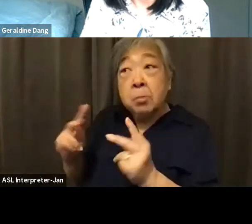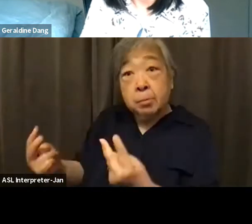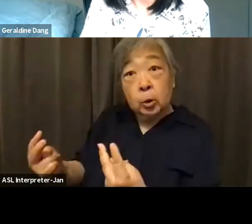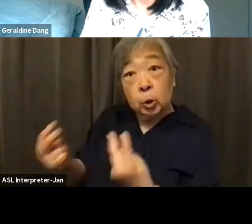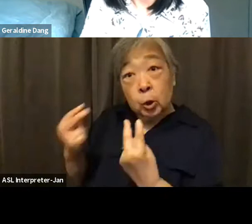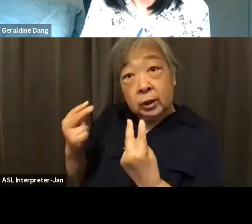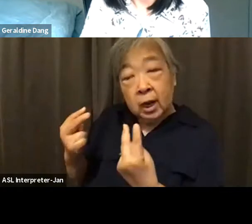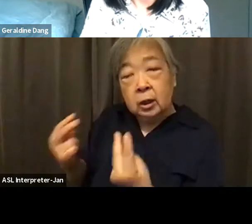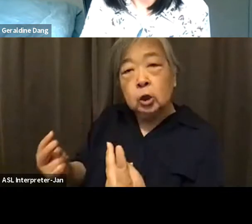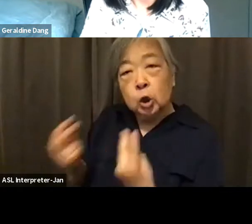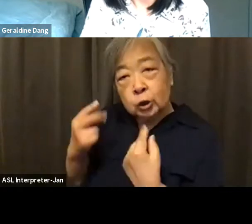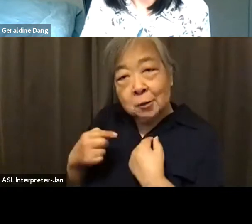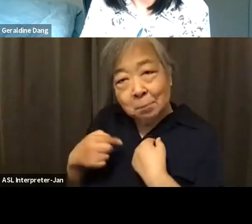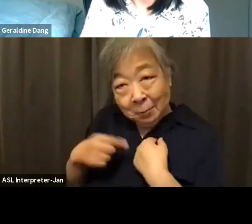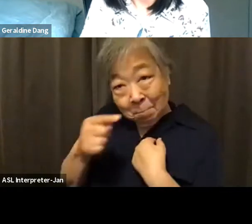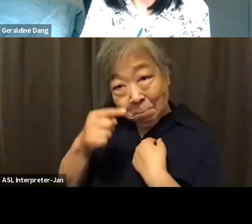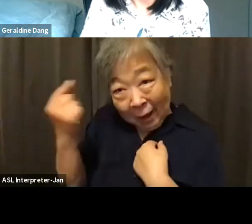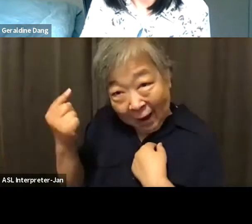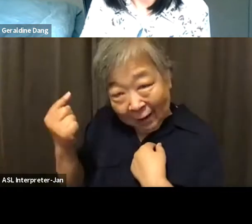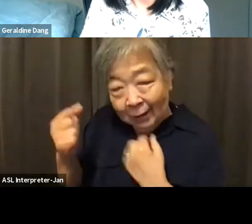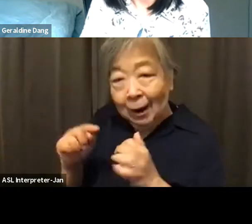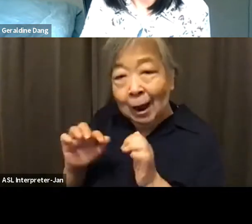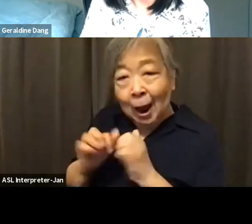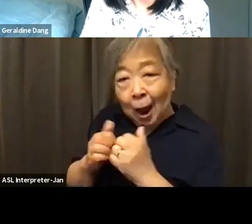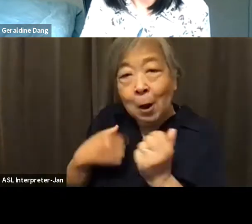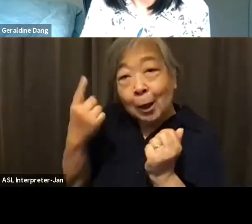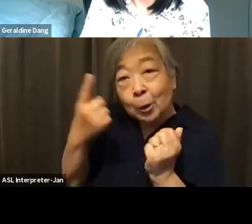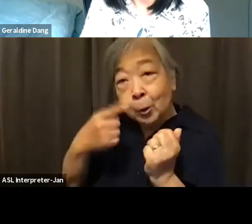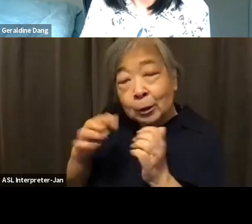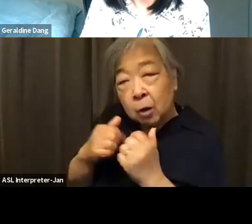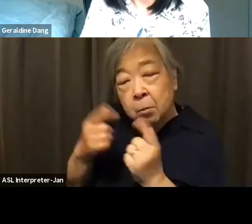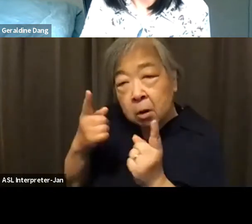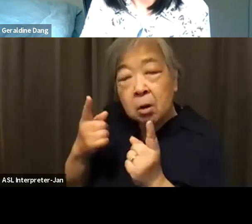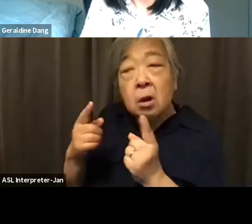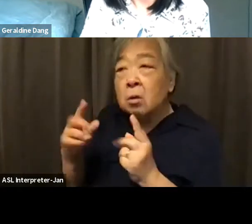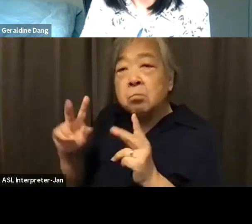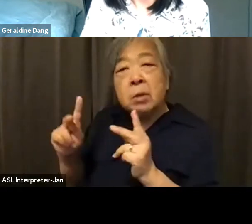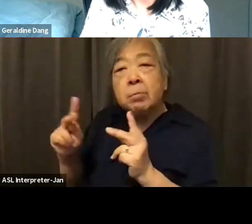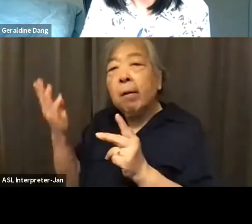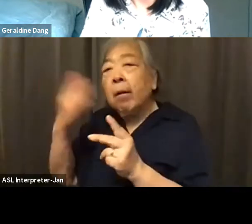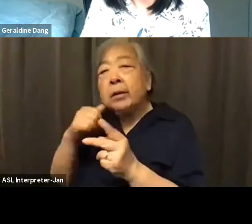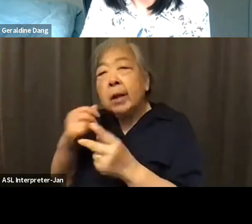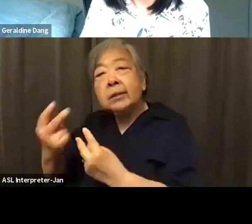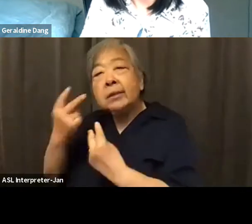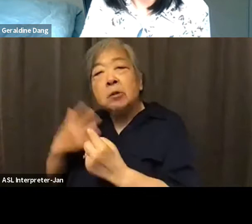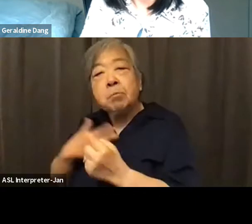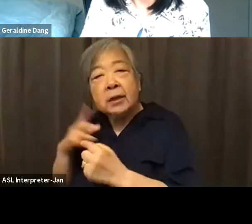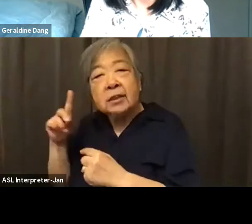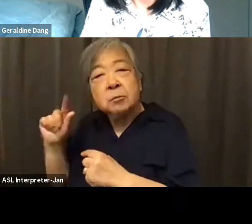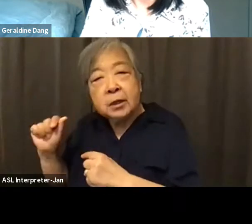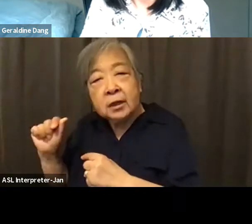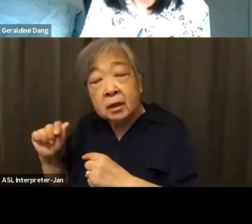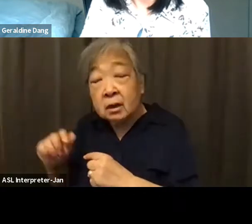It's much more how I looked and how I presented, and everywhere that I went, I had to navigate